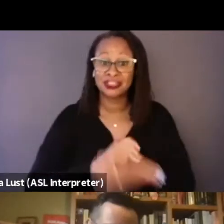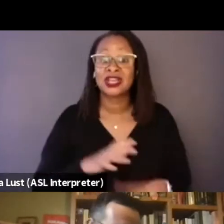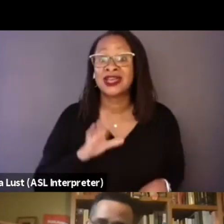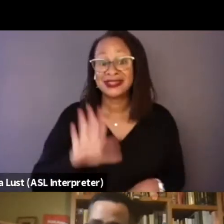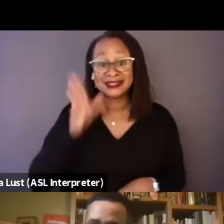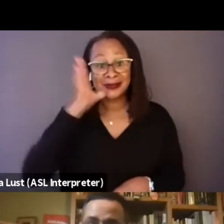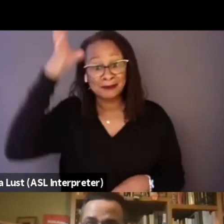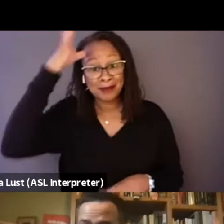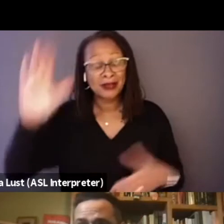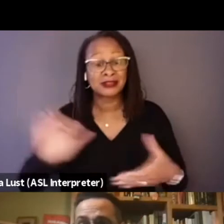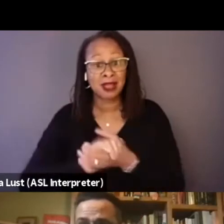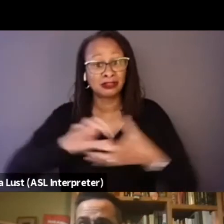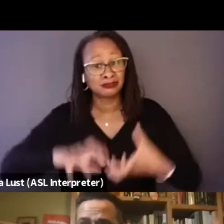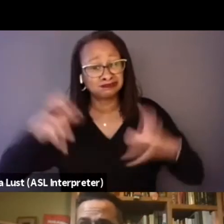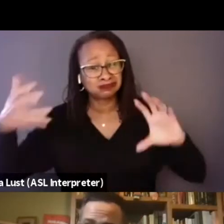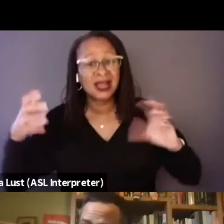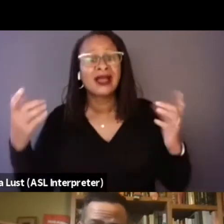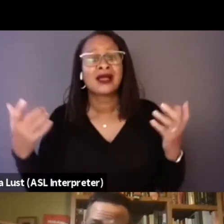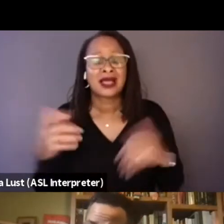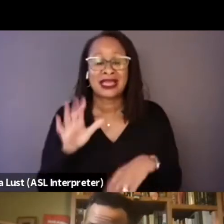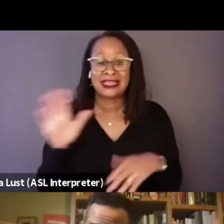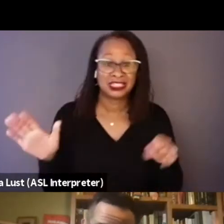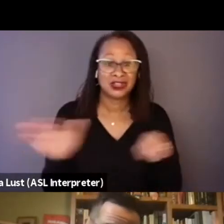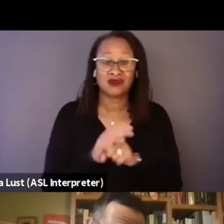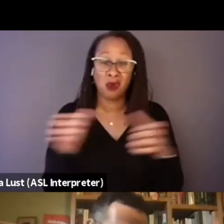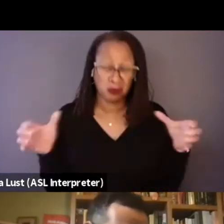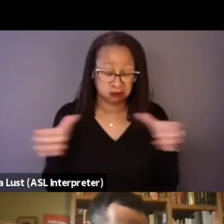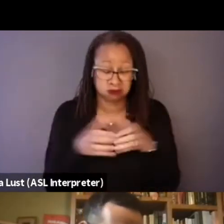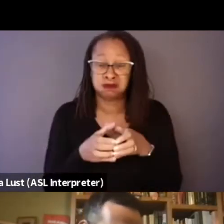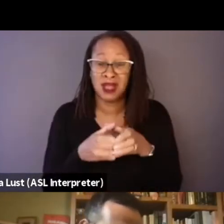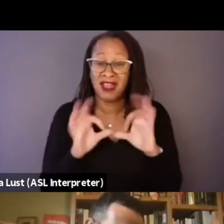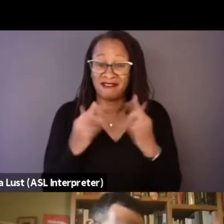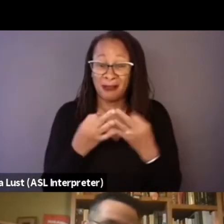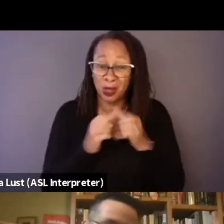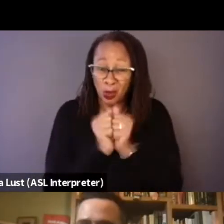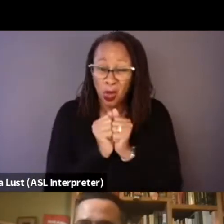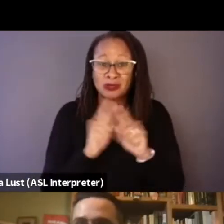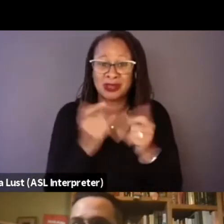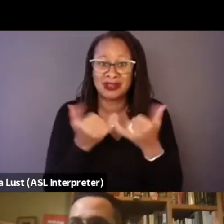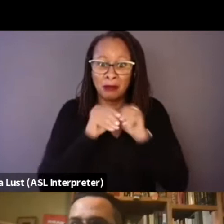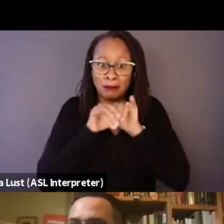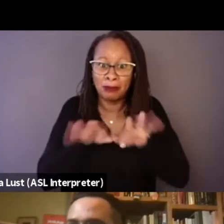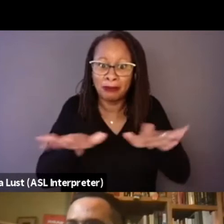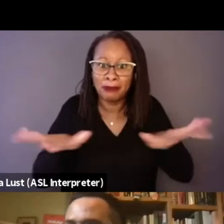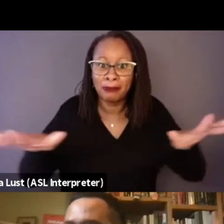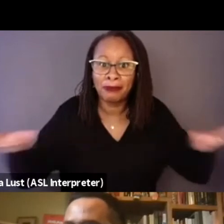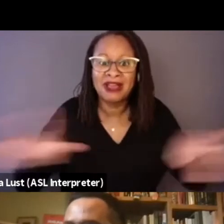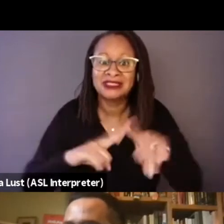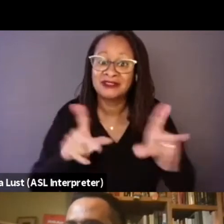sent his very tight knit family and they're bifurcated and across the world. It just unfolded and I thought, yeah,